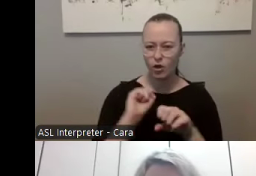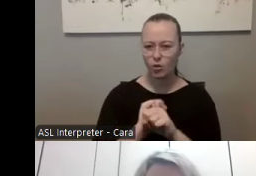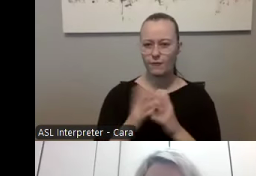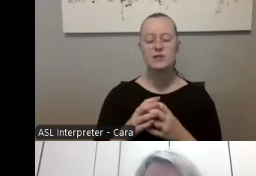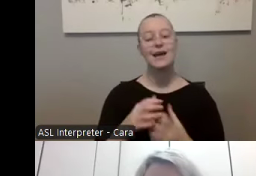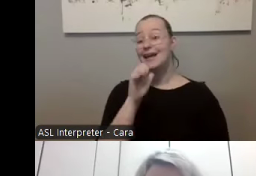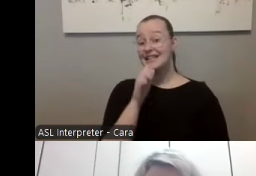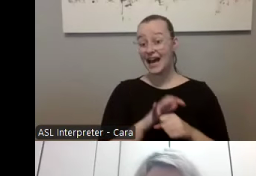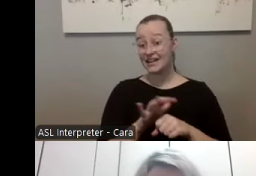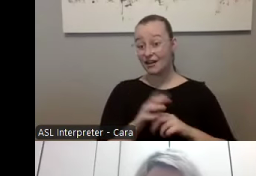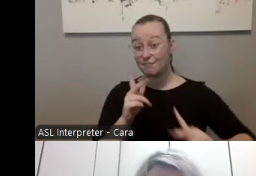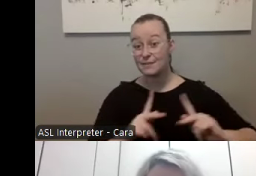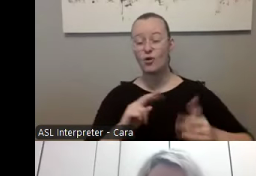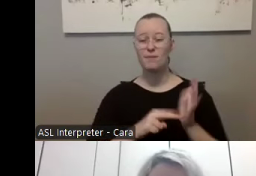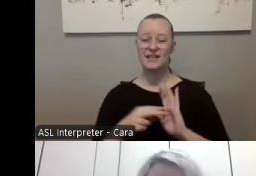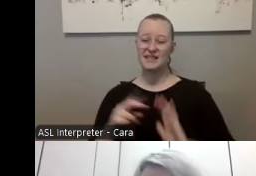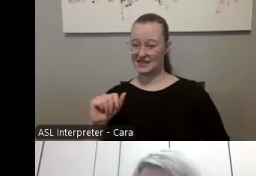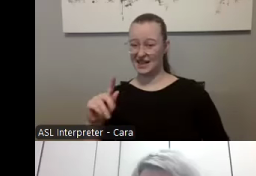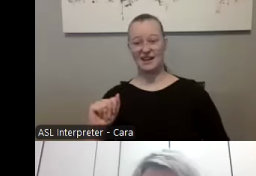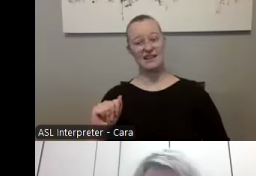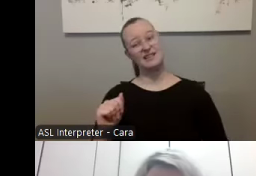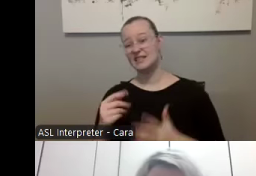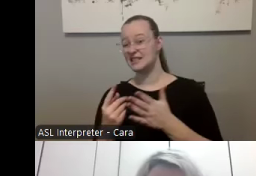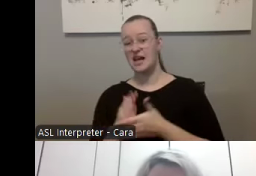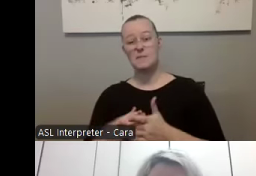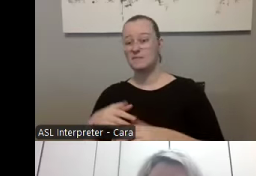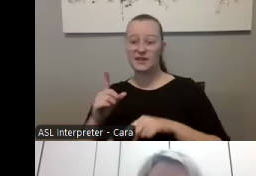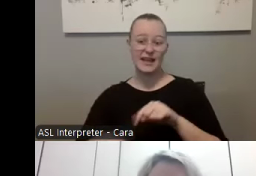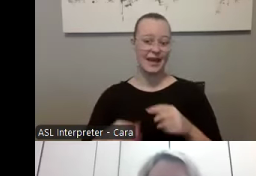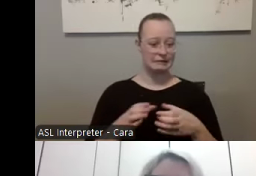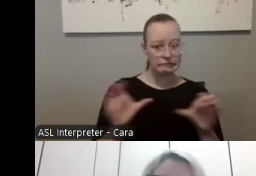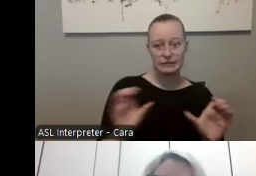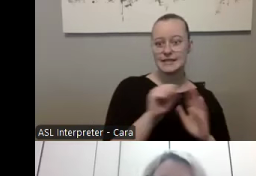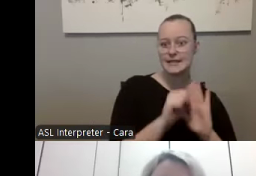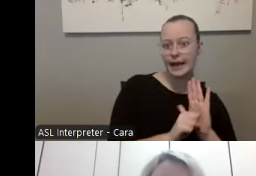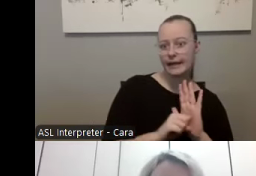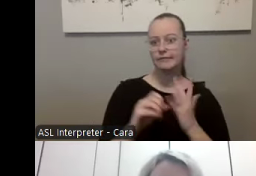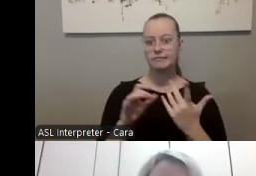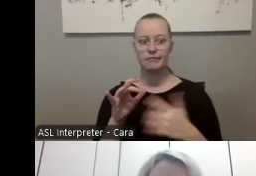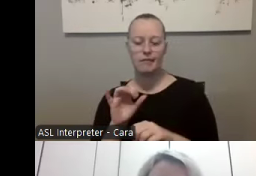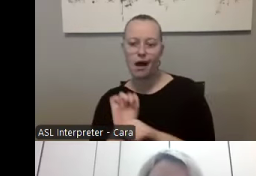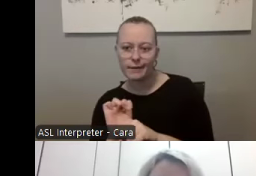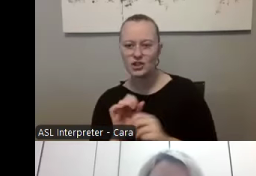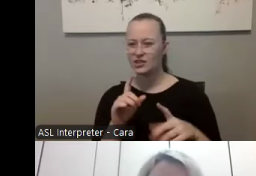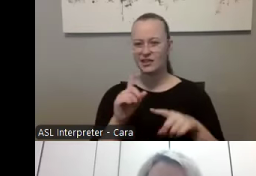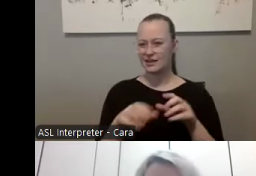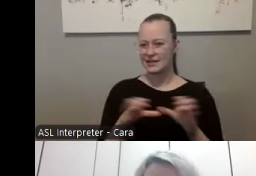available data cannot be disaggregated by state or by detailed occupation. And the available data does not link workers